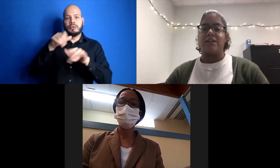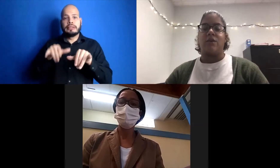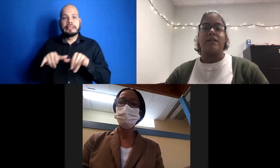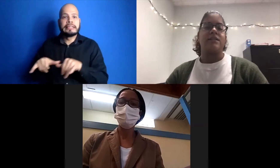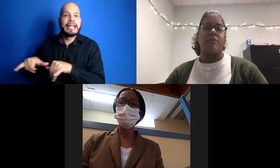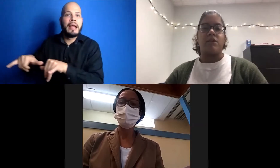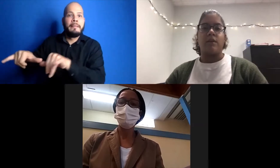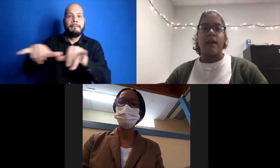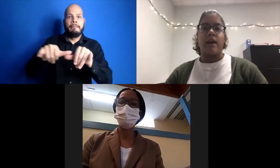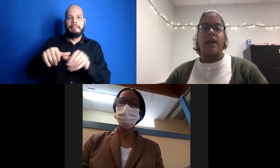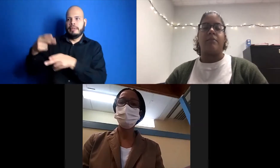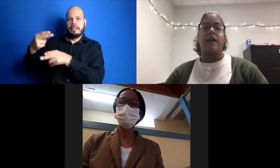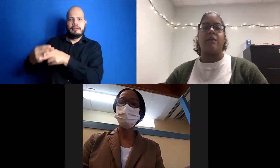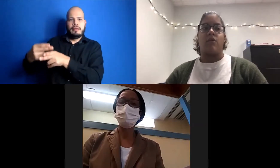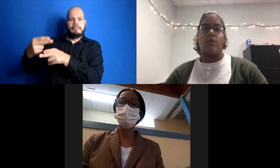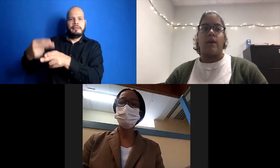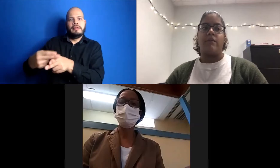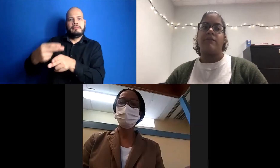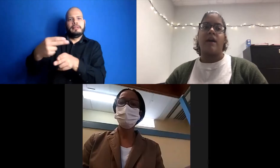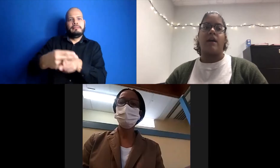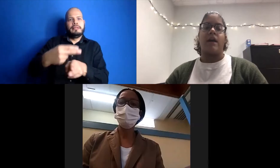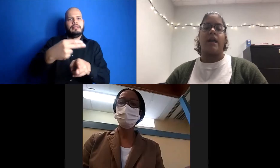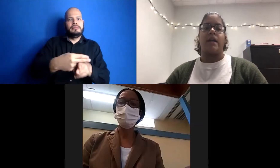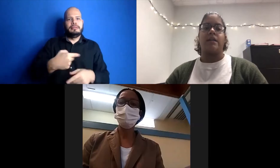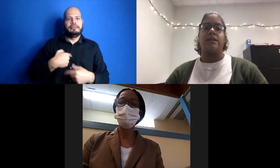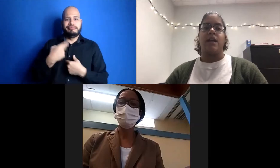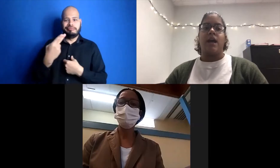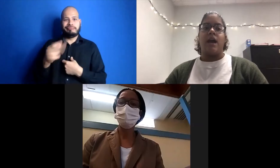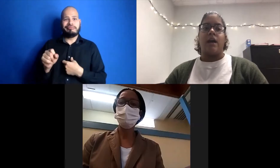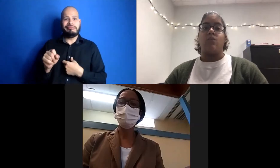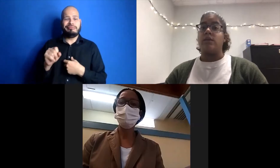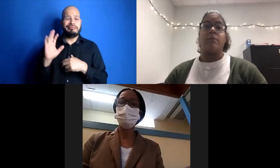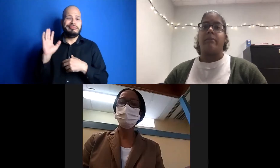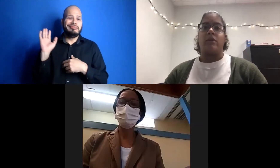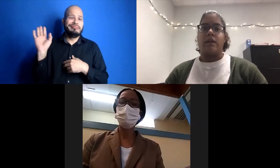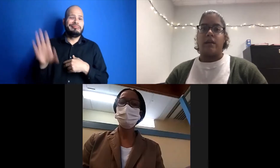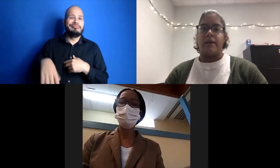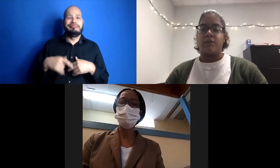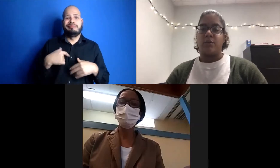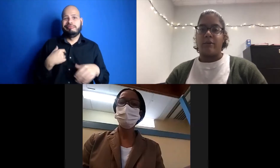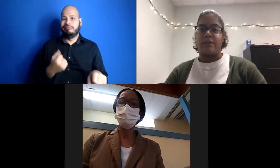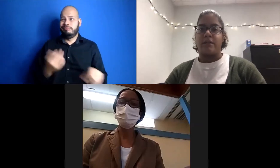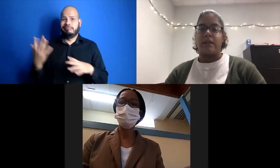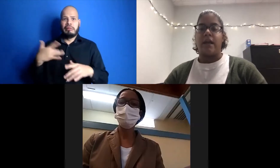I stopped doing that I became more aware of that and I wasn't bullied in high school personally I